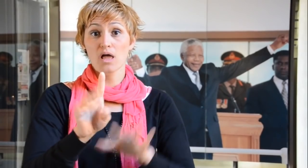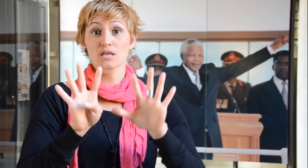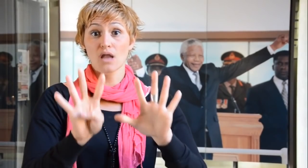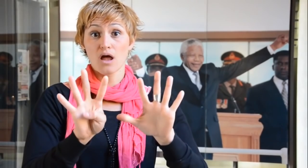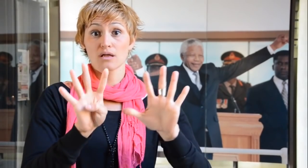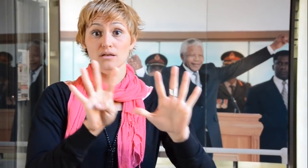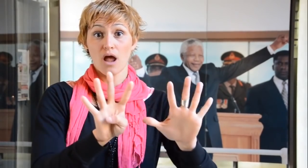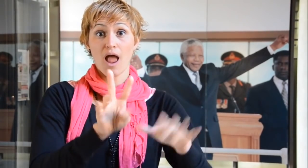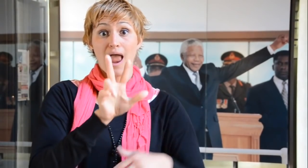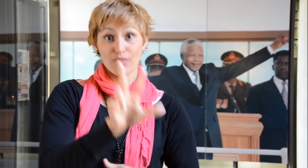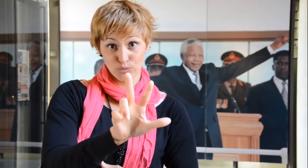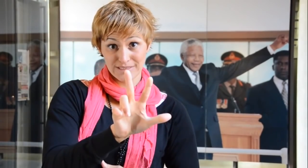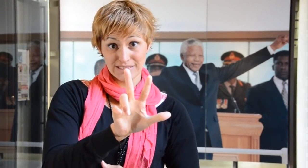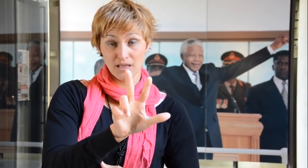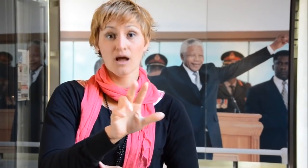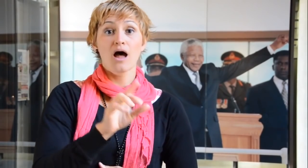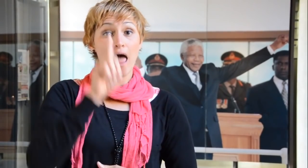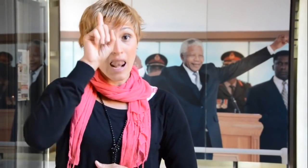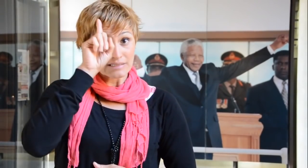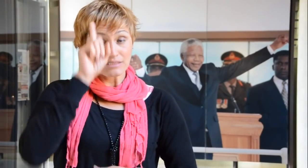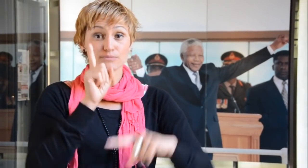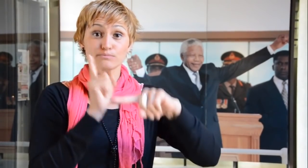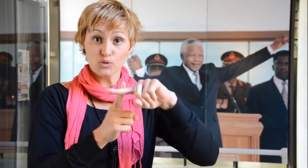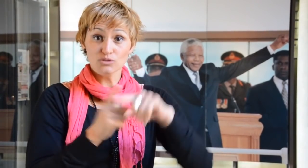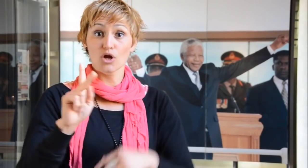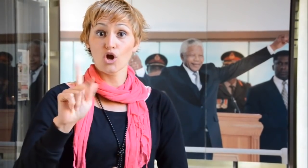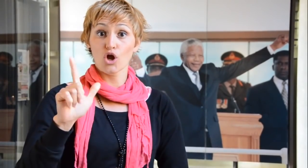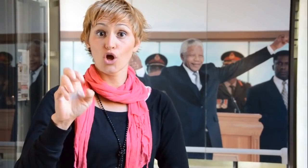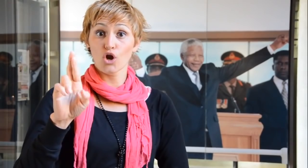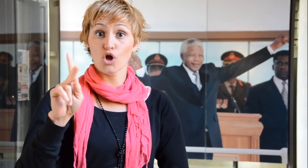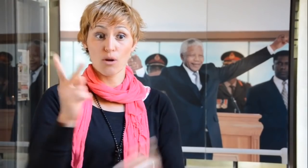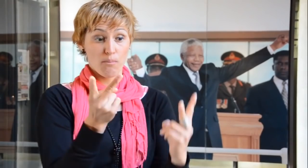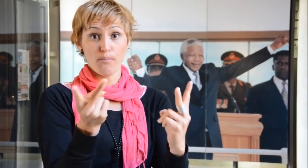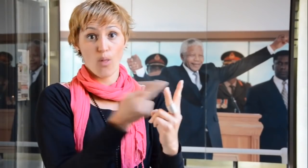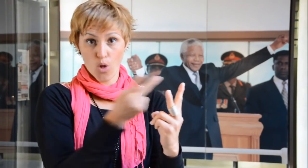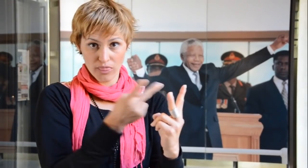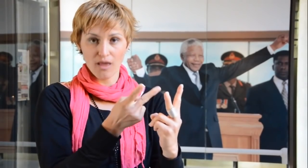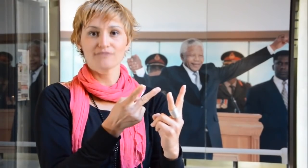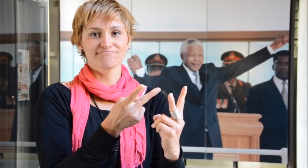Later in 1993, both Nelson Mandela and F.W.